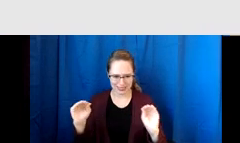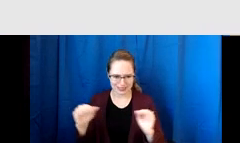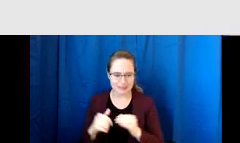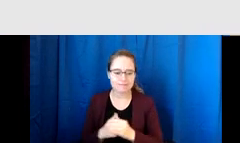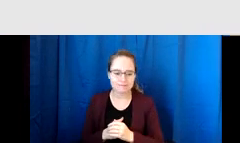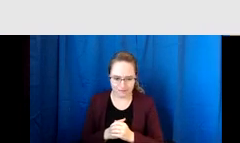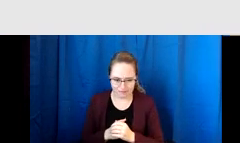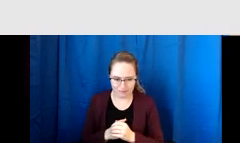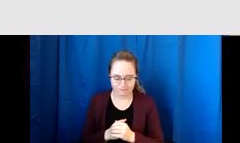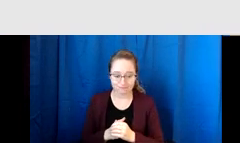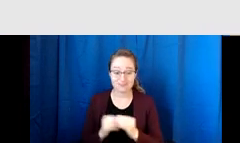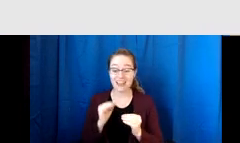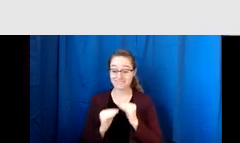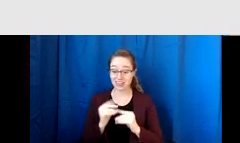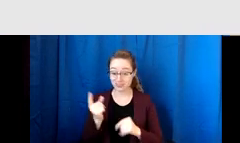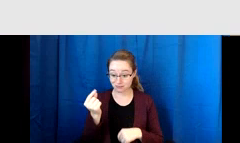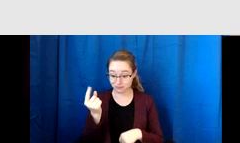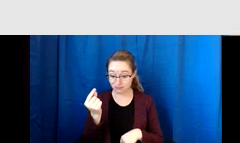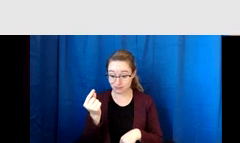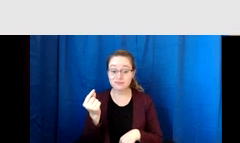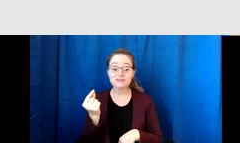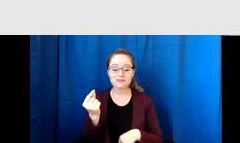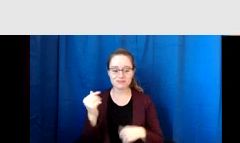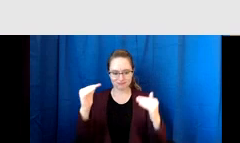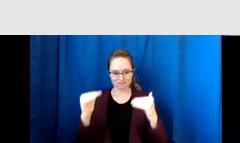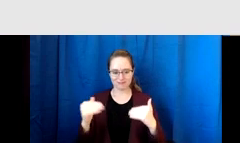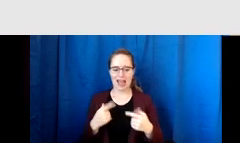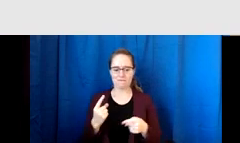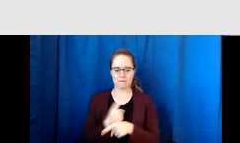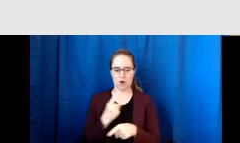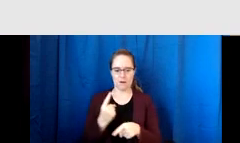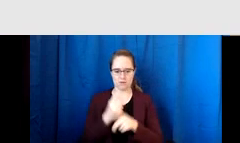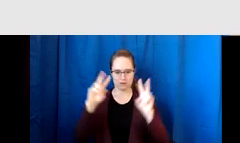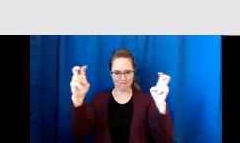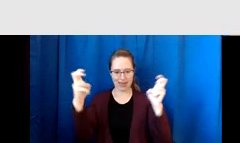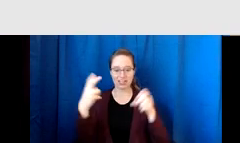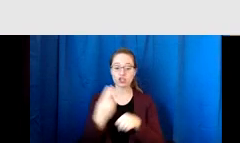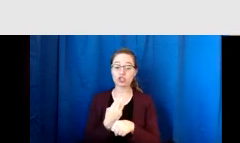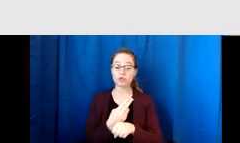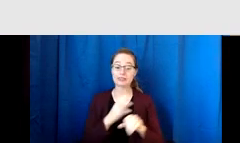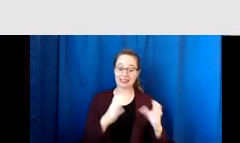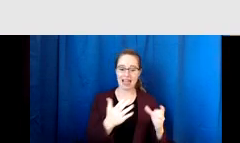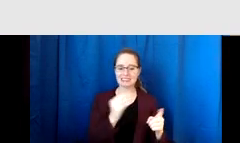The fix was to instead put it in a proper heading and use classes and cascading style sheets